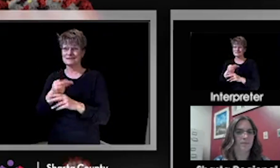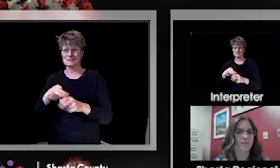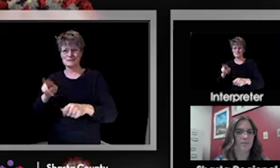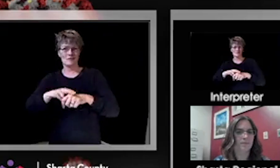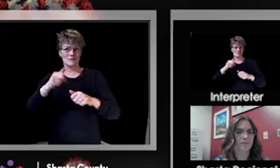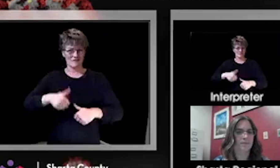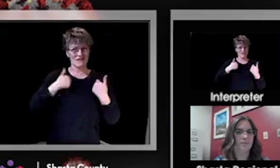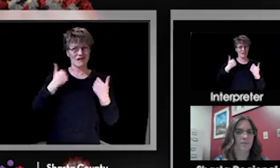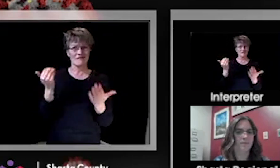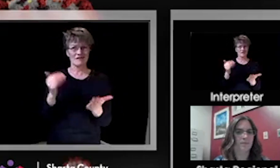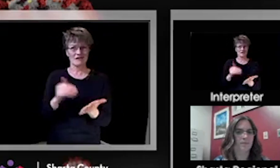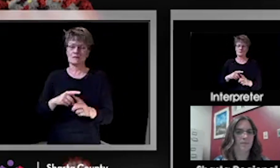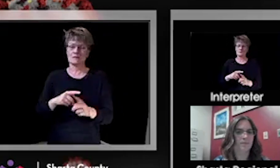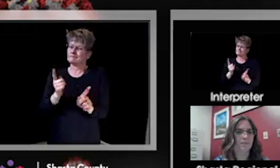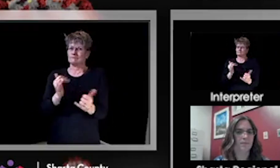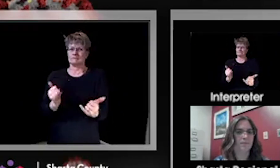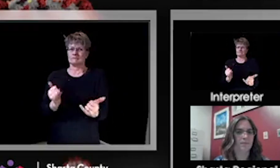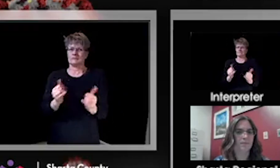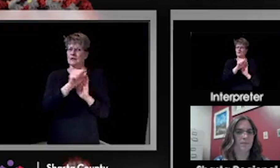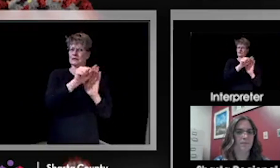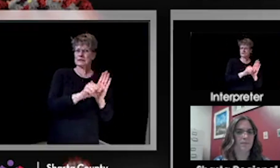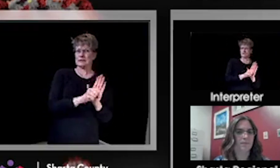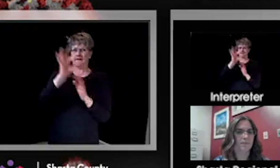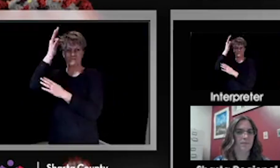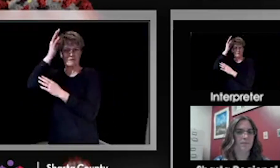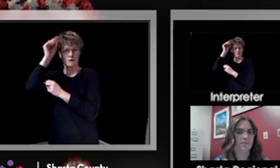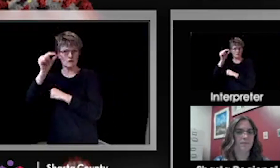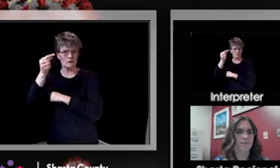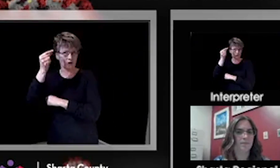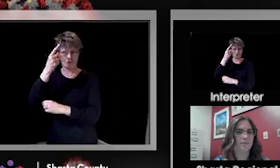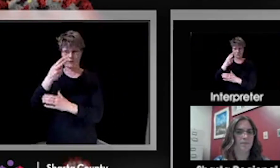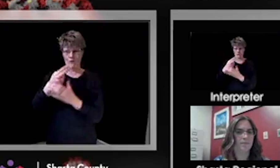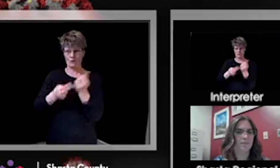are both taking a moderate approach to that. We definitely don’t want to remain as we